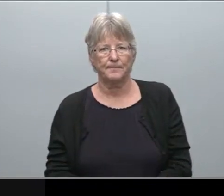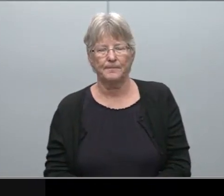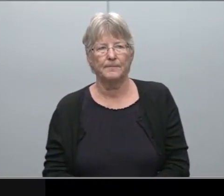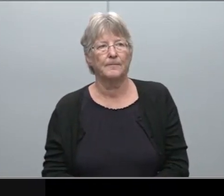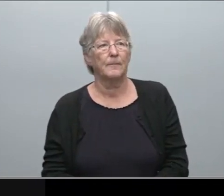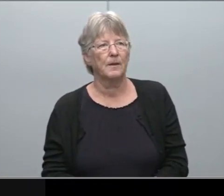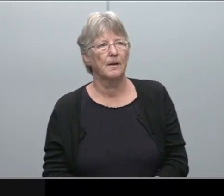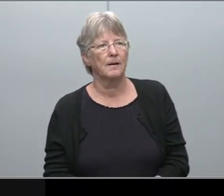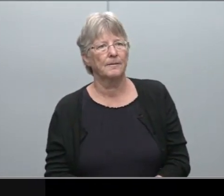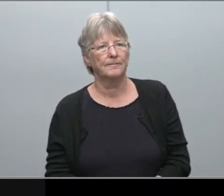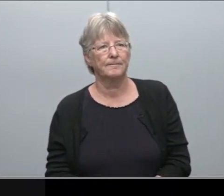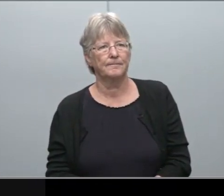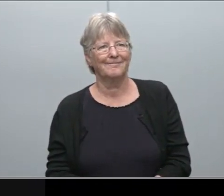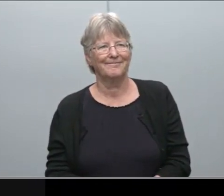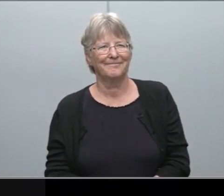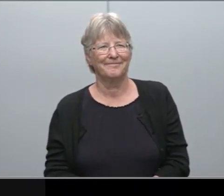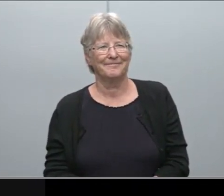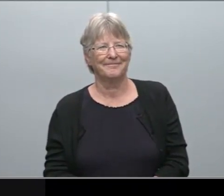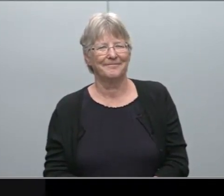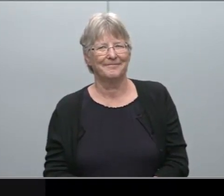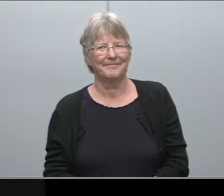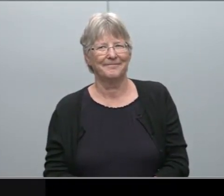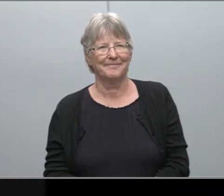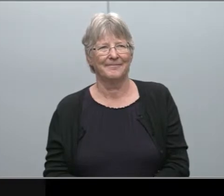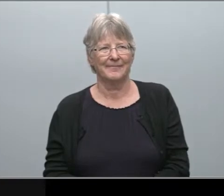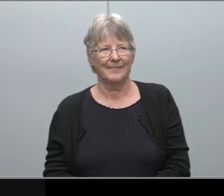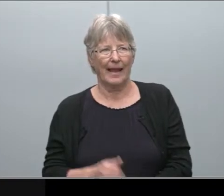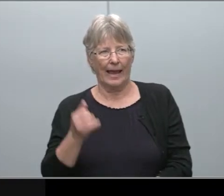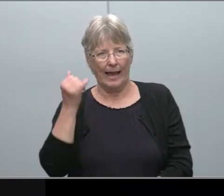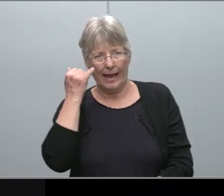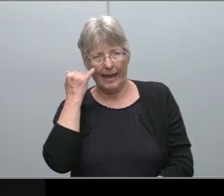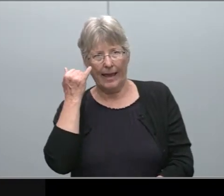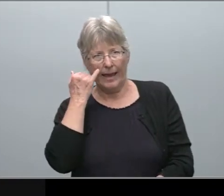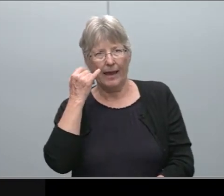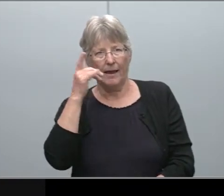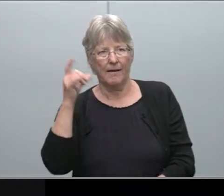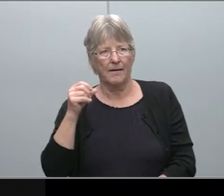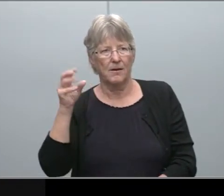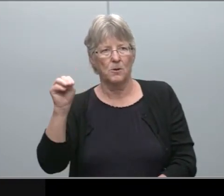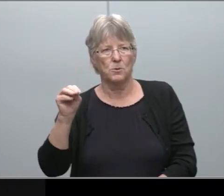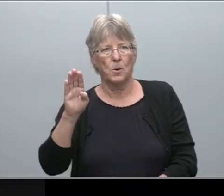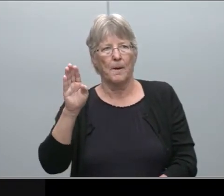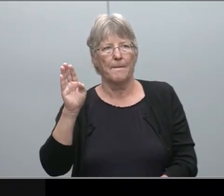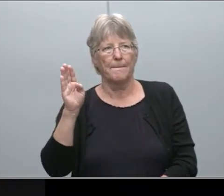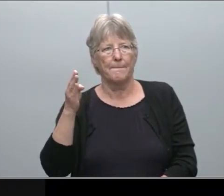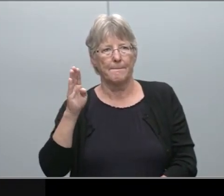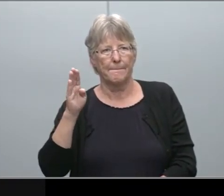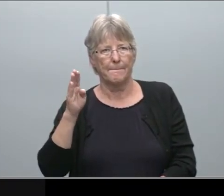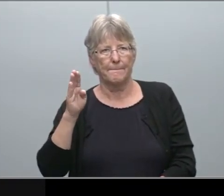And so that's the opportunity that we're going to use to gather your great thinking around some identified priorities